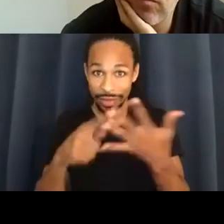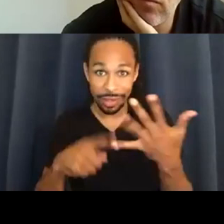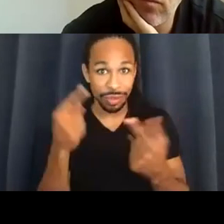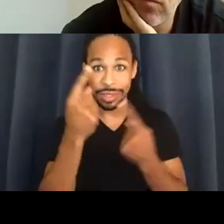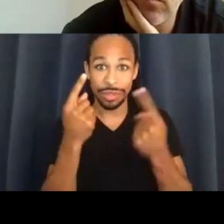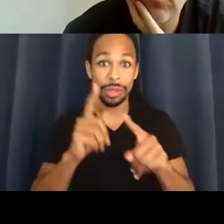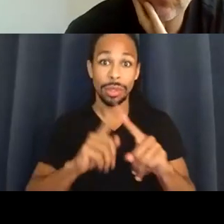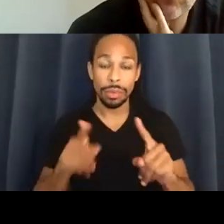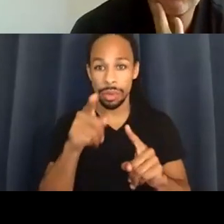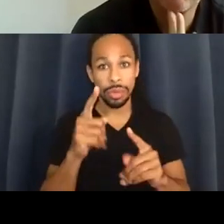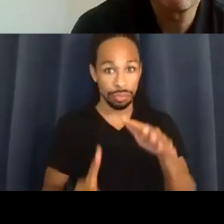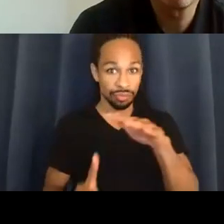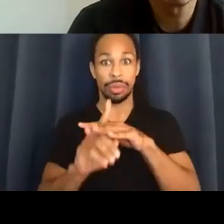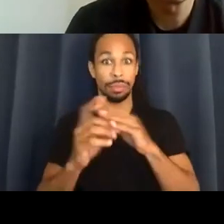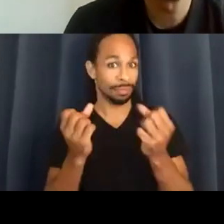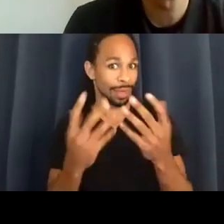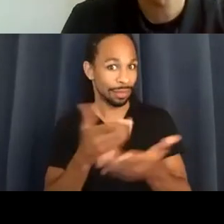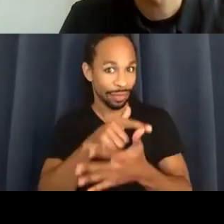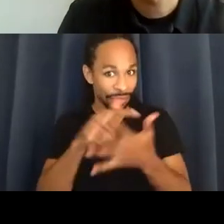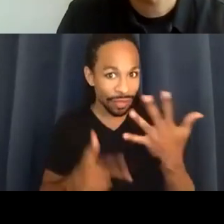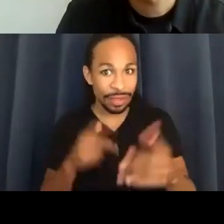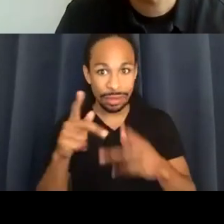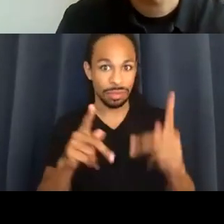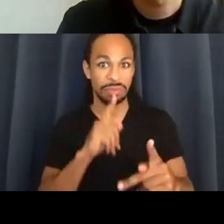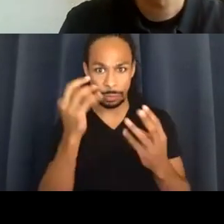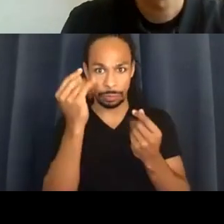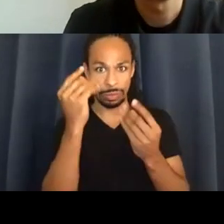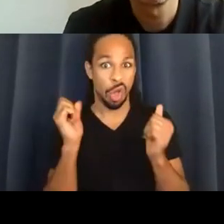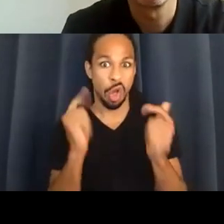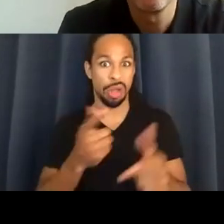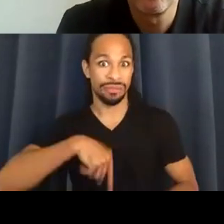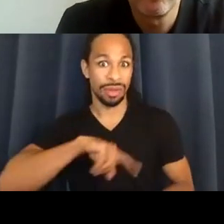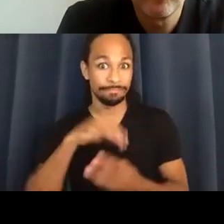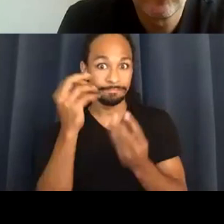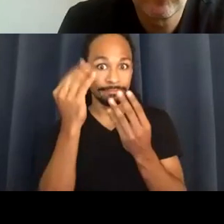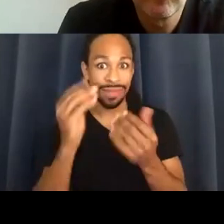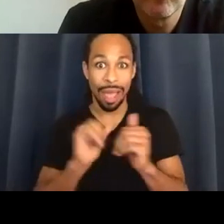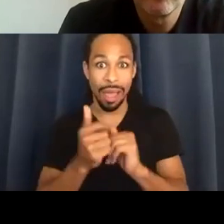many things that people are considering, all of us are considering. How do we navigate